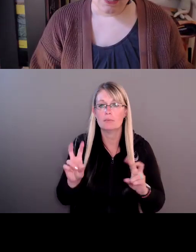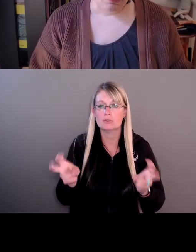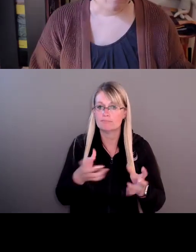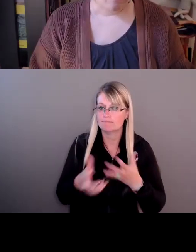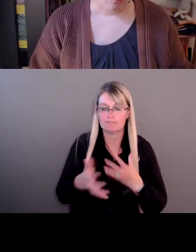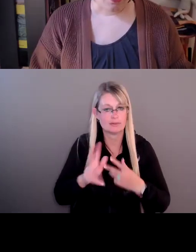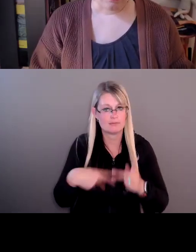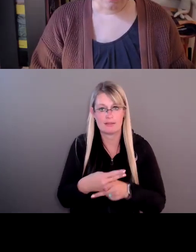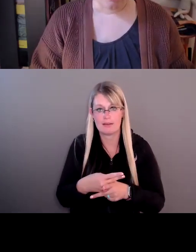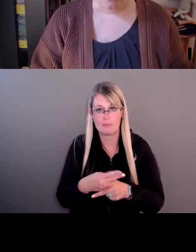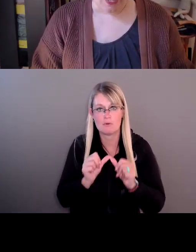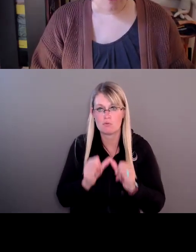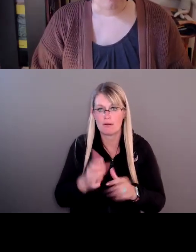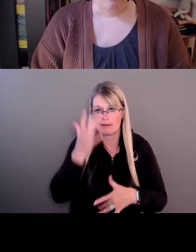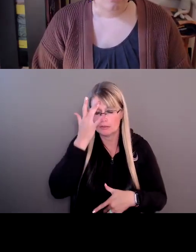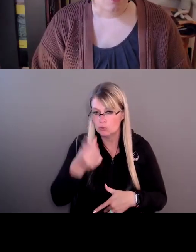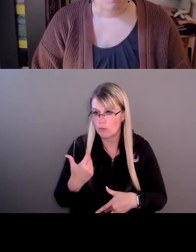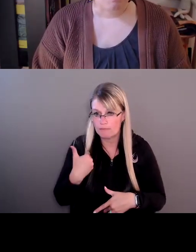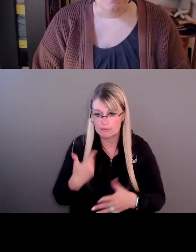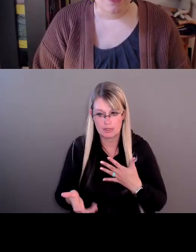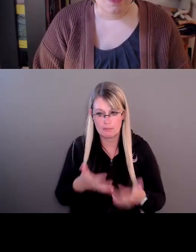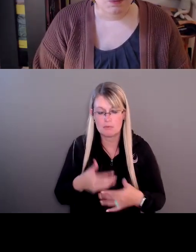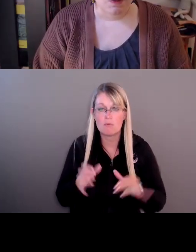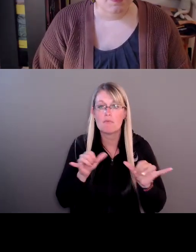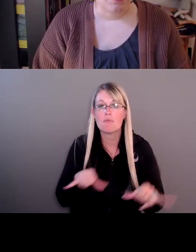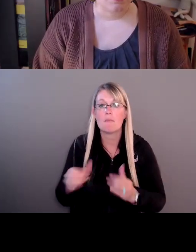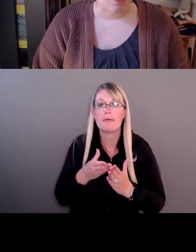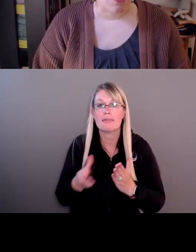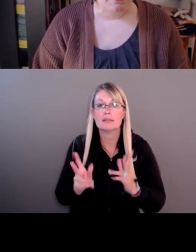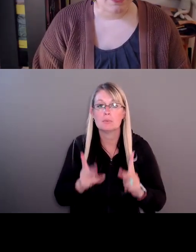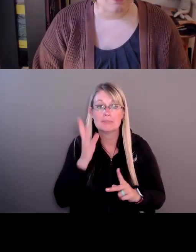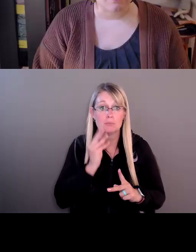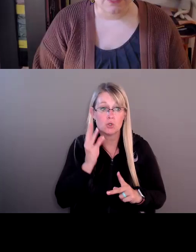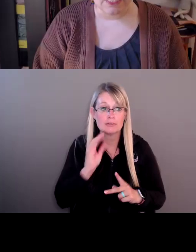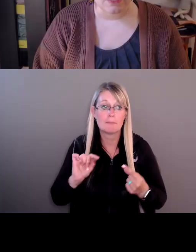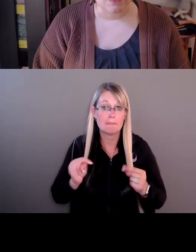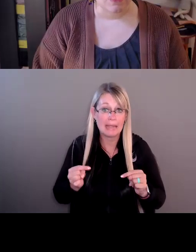type of chronic illness you have come a common things that people experience our pain, fatigue,